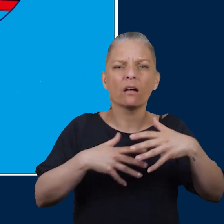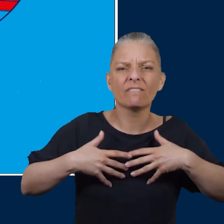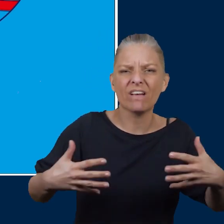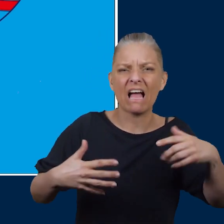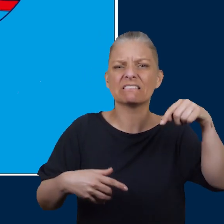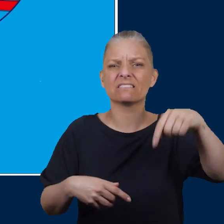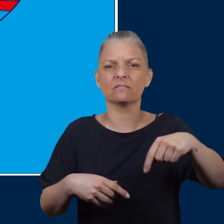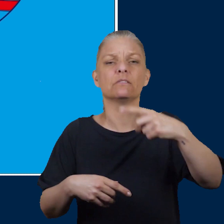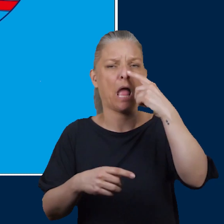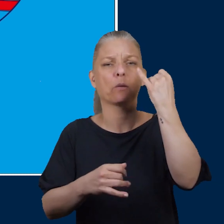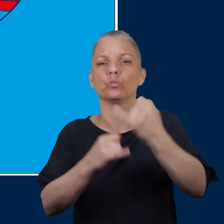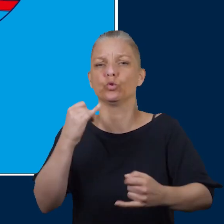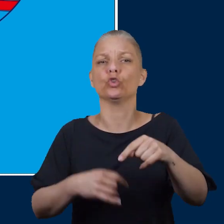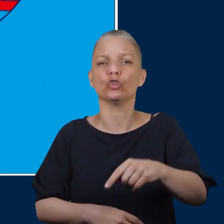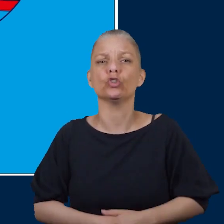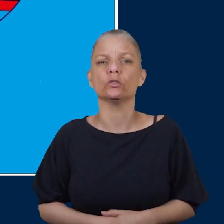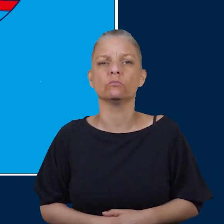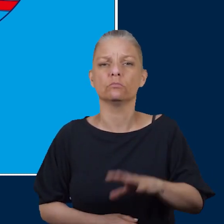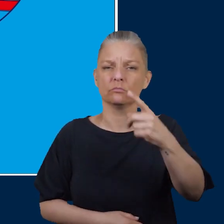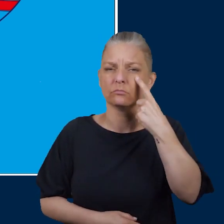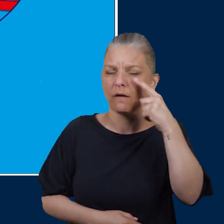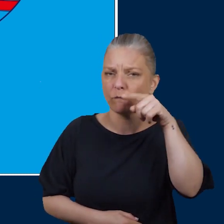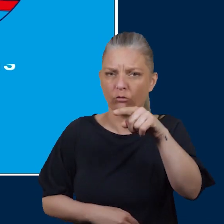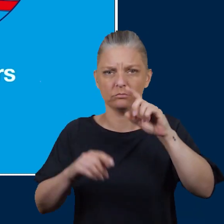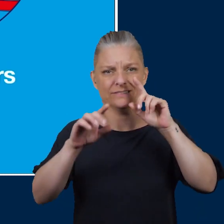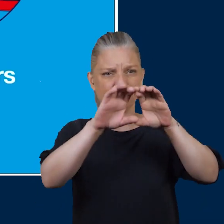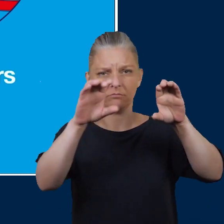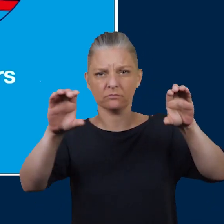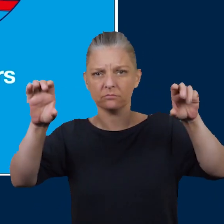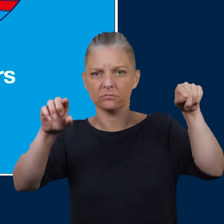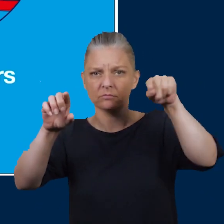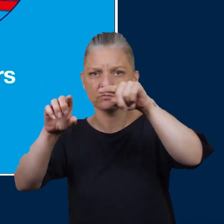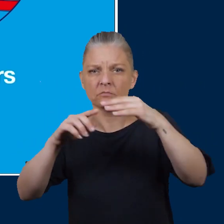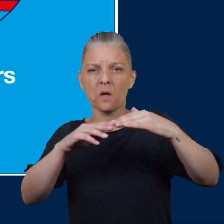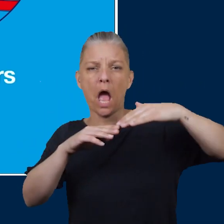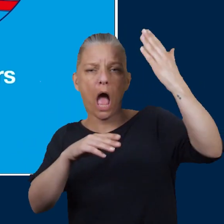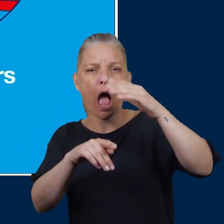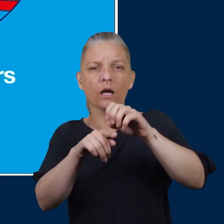things even worse. So let's take a look at how high blood sugars and high cholesterol can cause